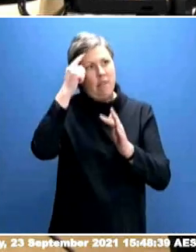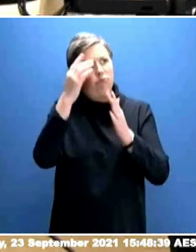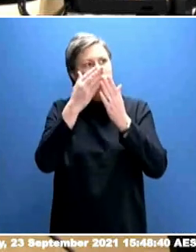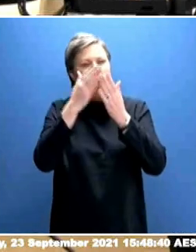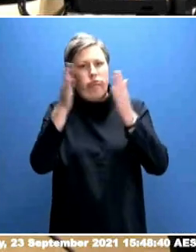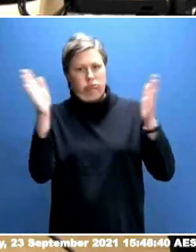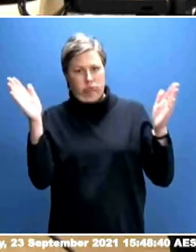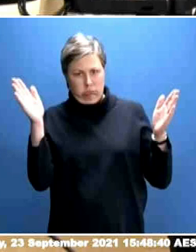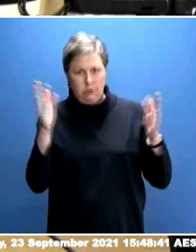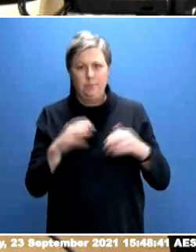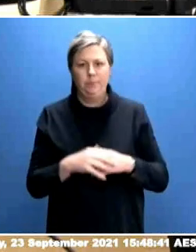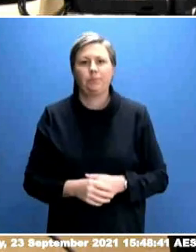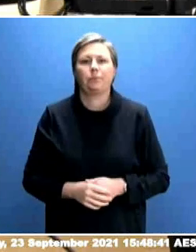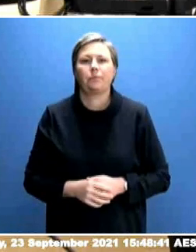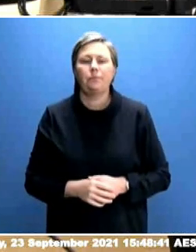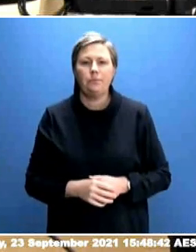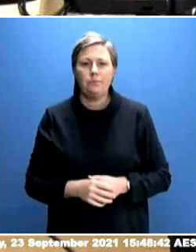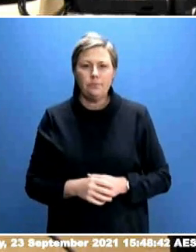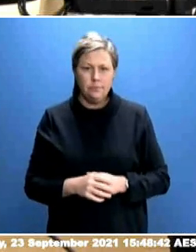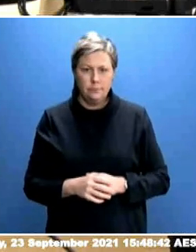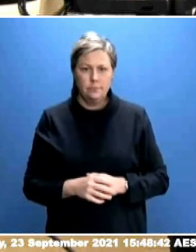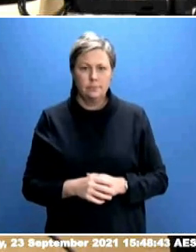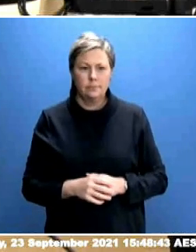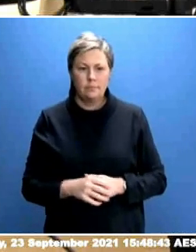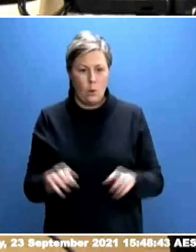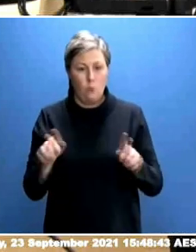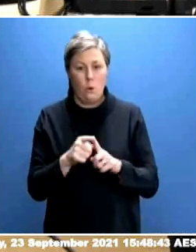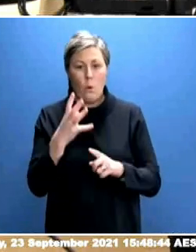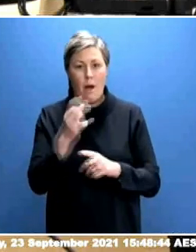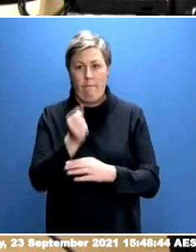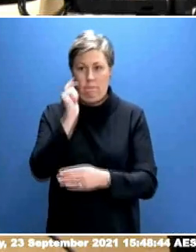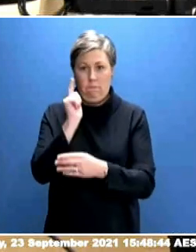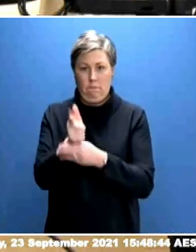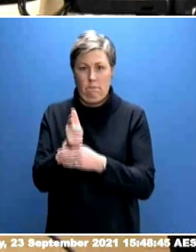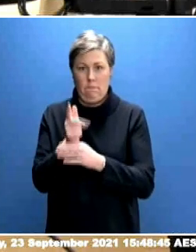We will also have some prerecorded evidence which we were not able to